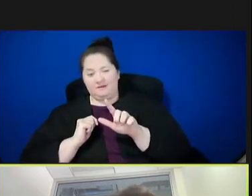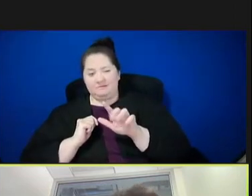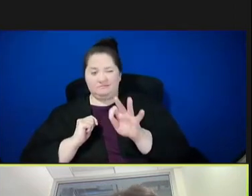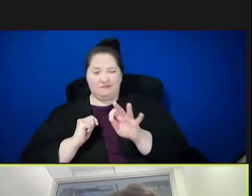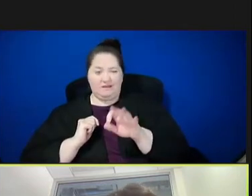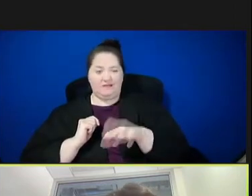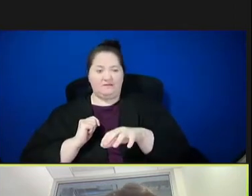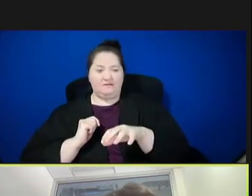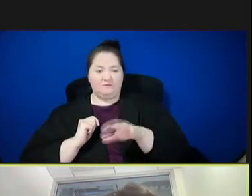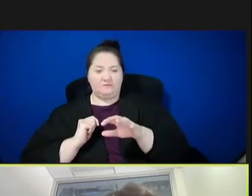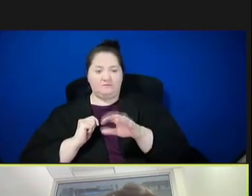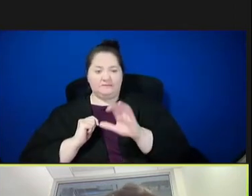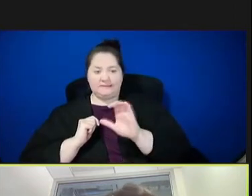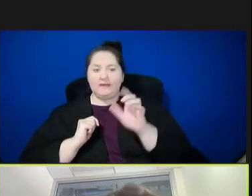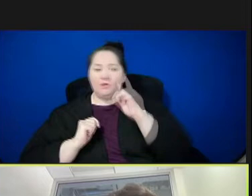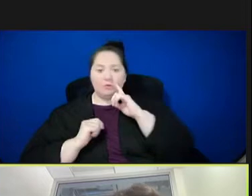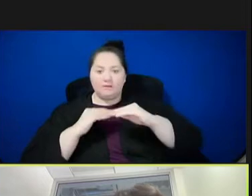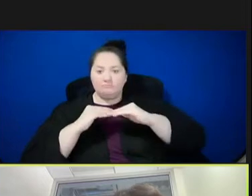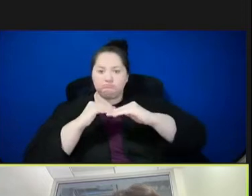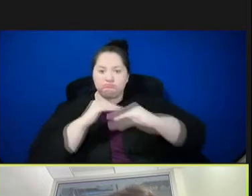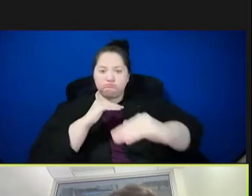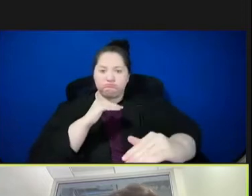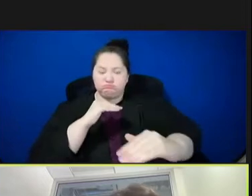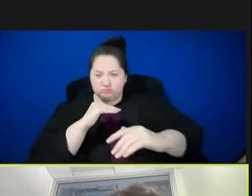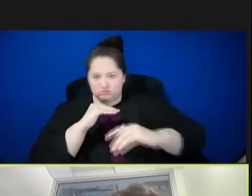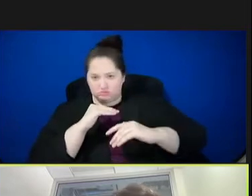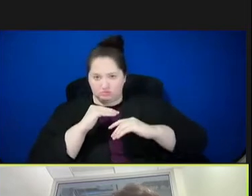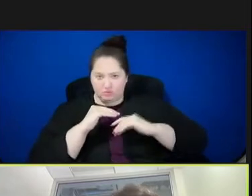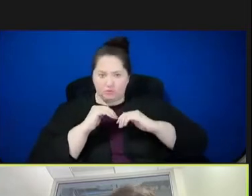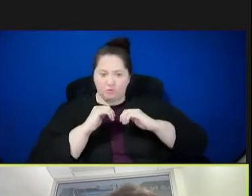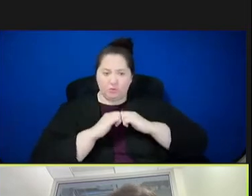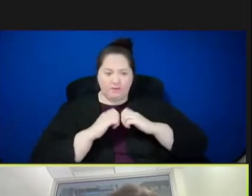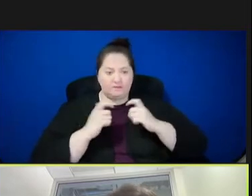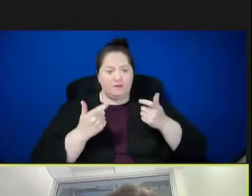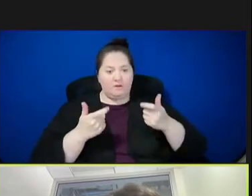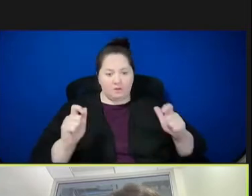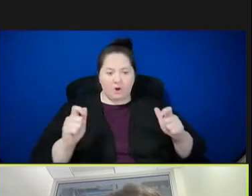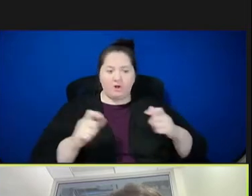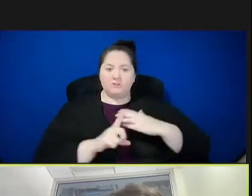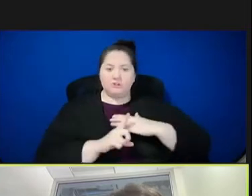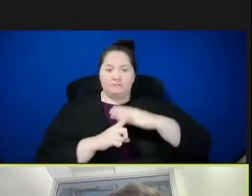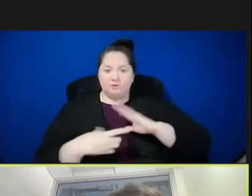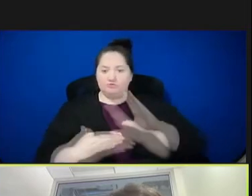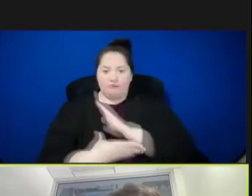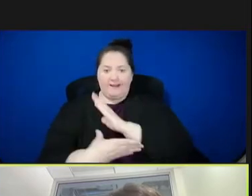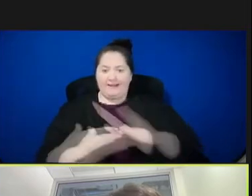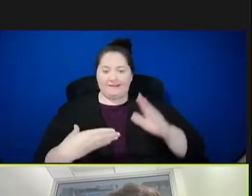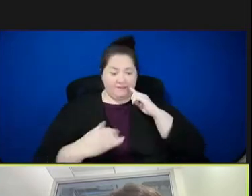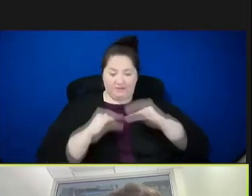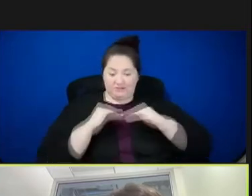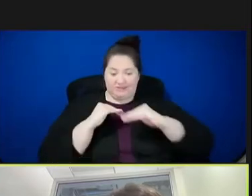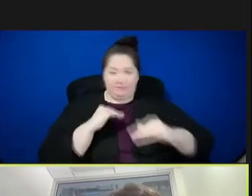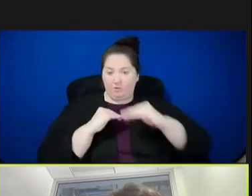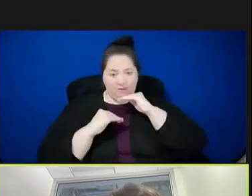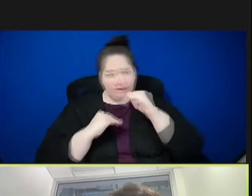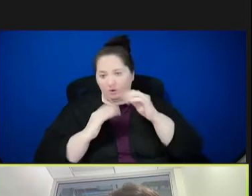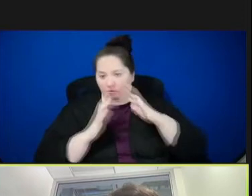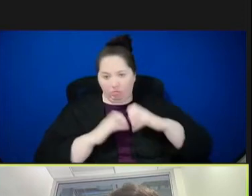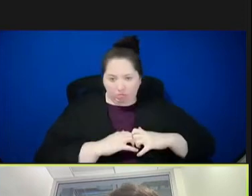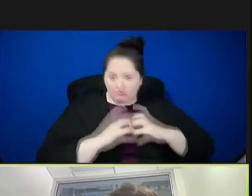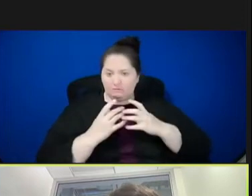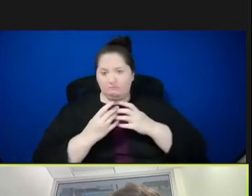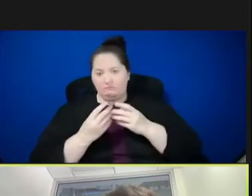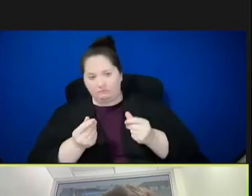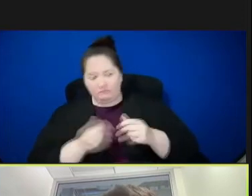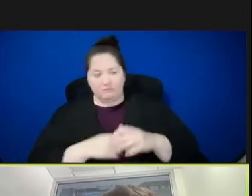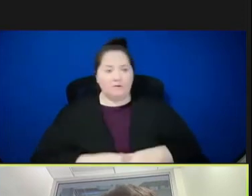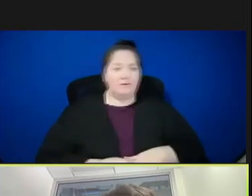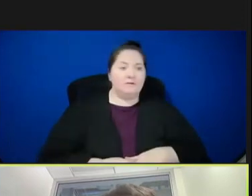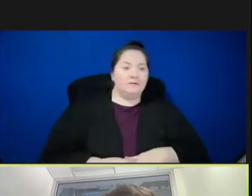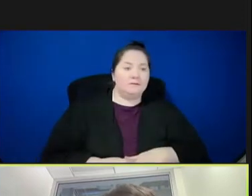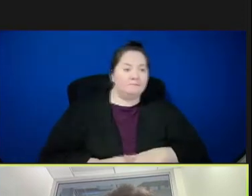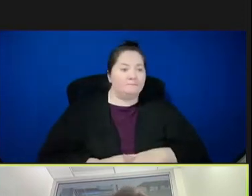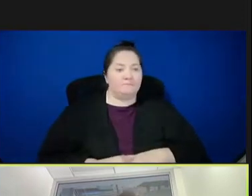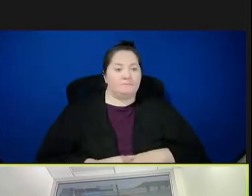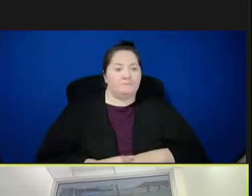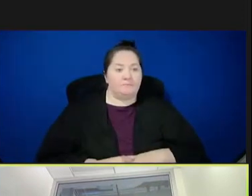really stable across a huge or a large temperature range. And so going back to